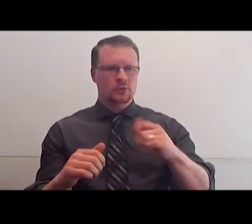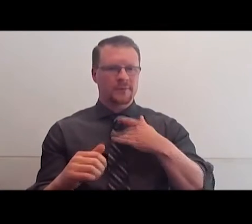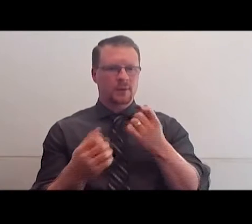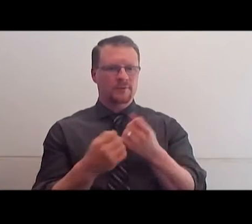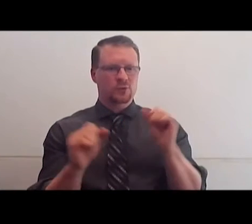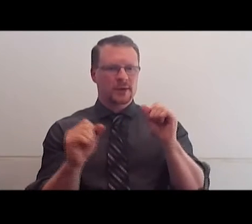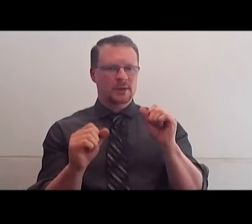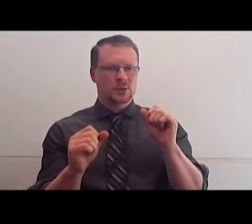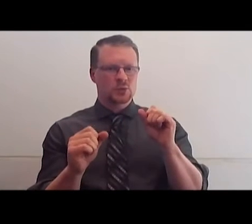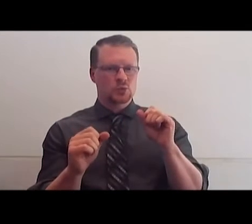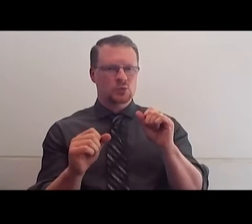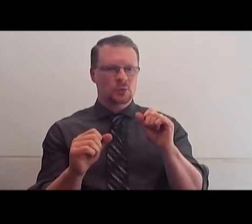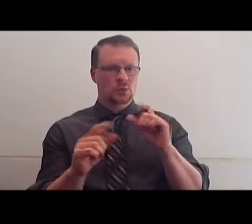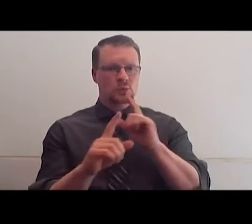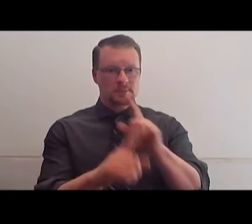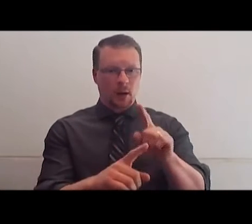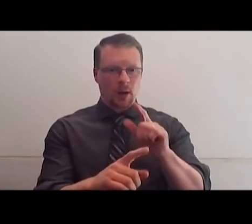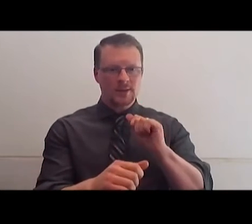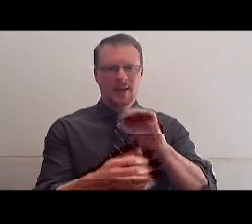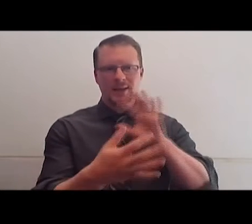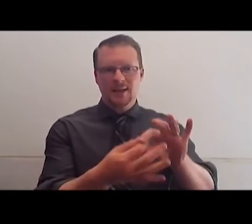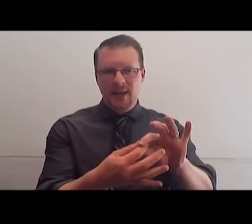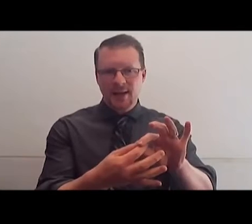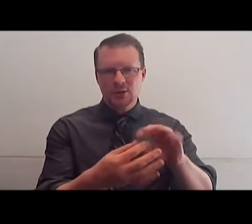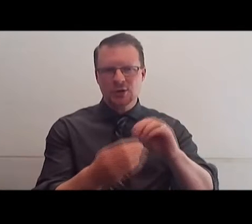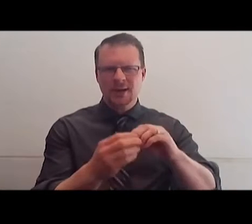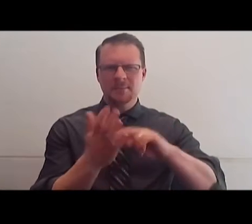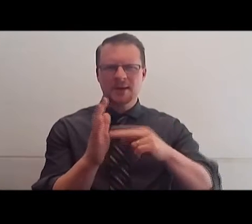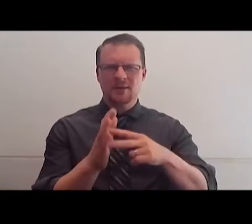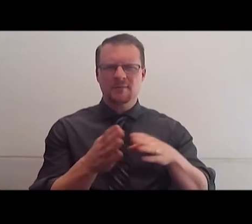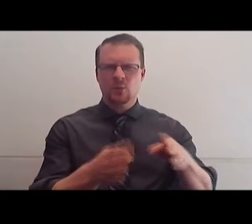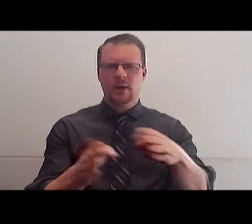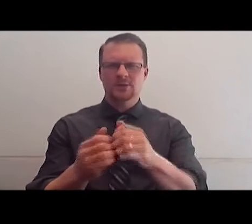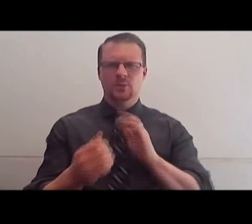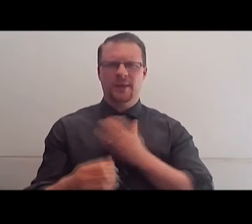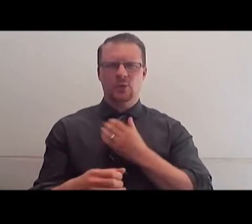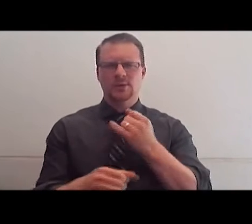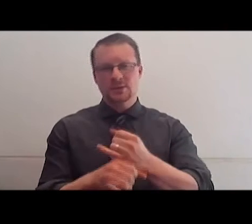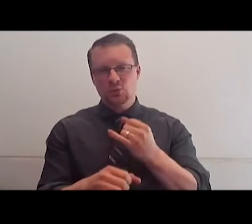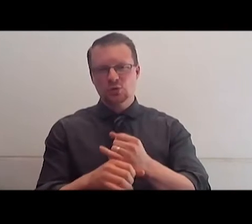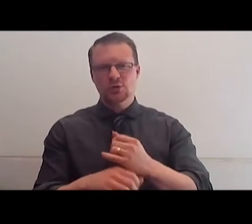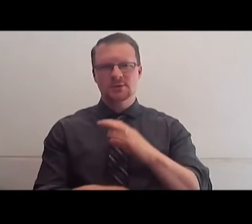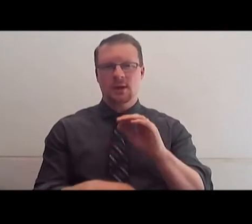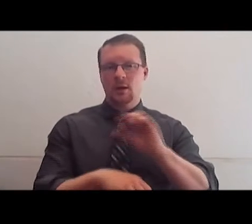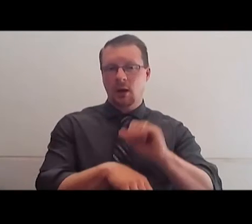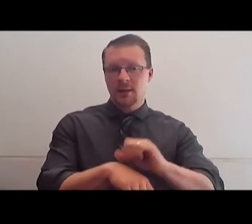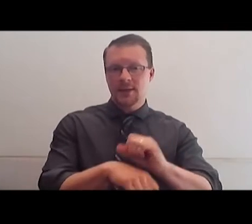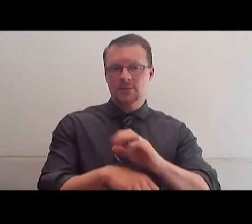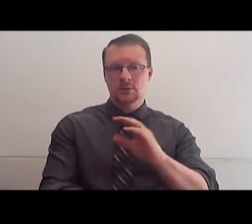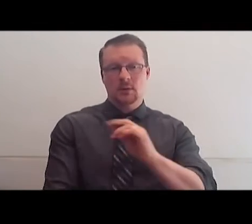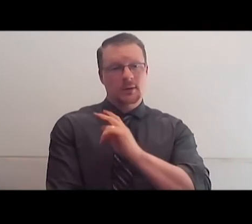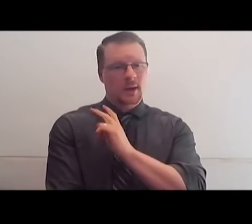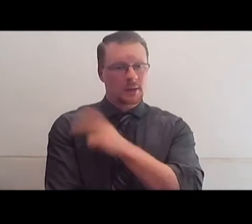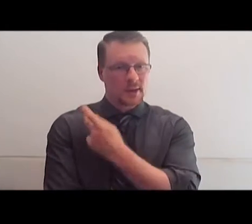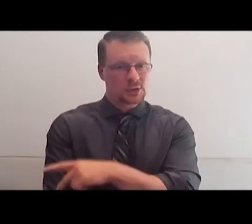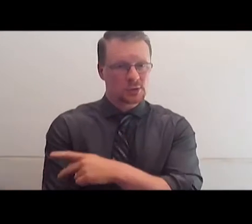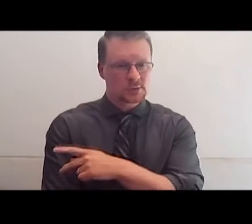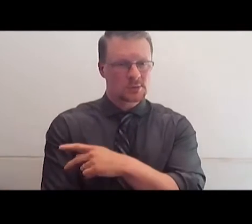We need to be able to feel free to respond to and engage in different ways with our institutions,